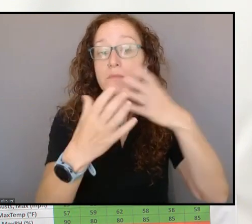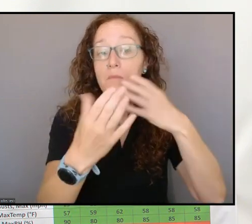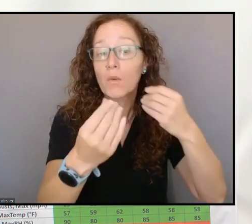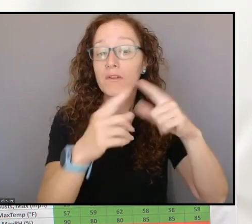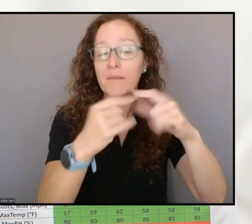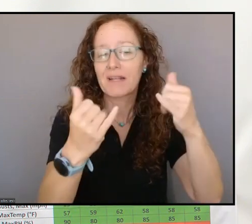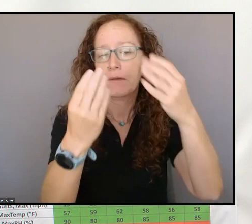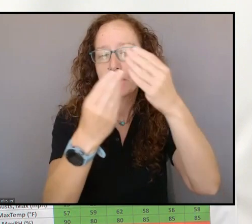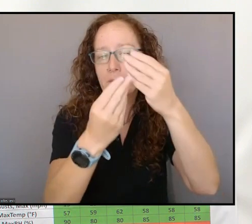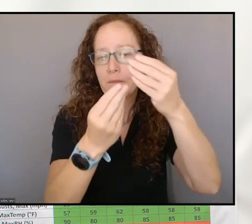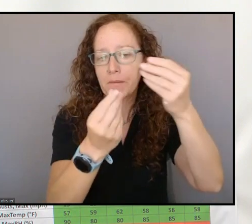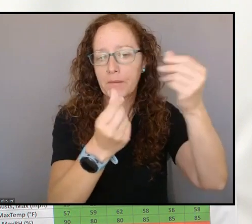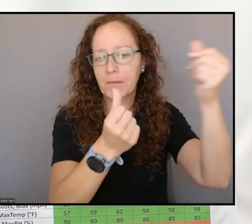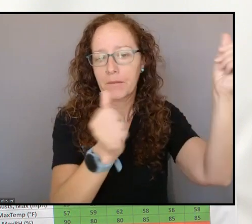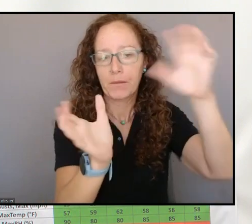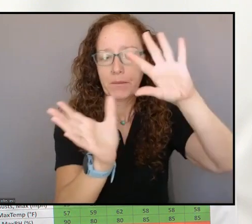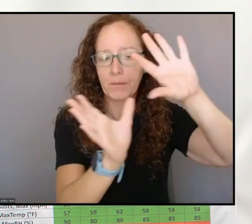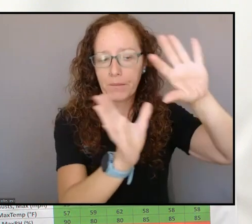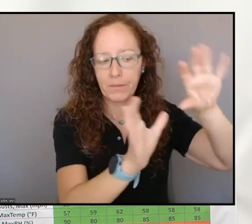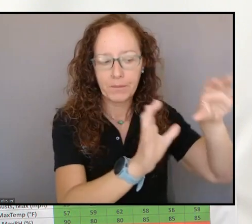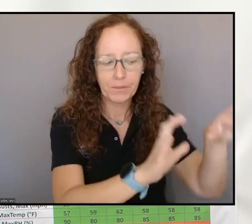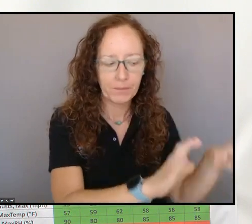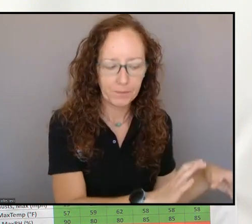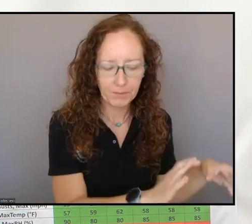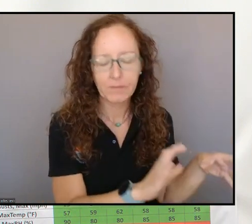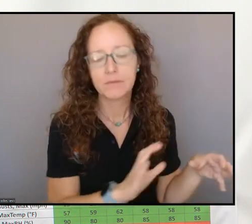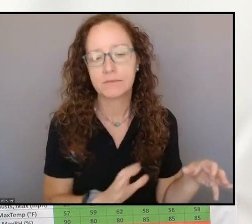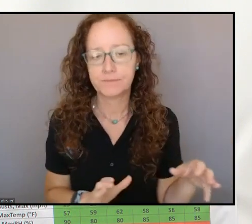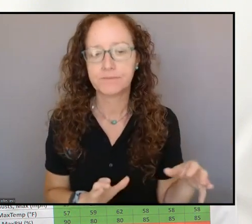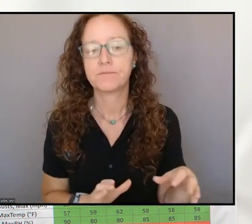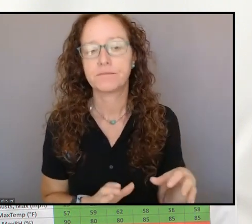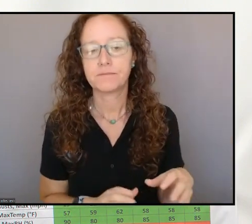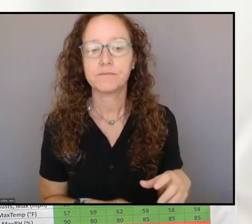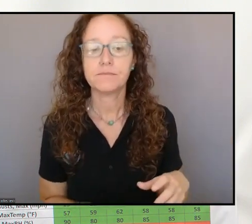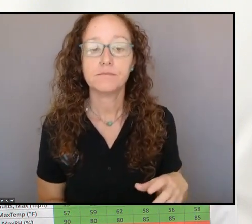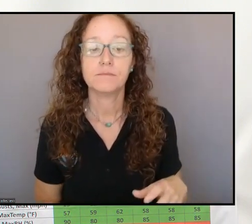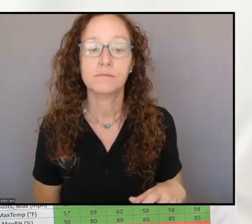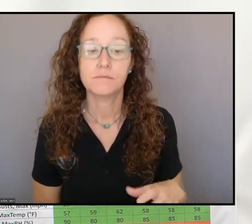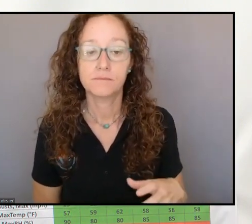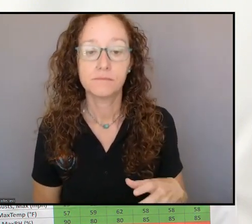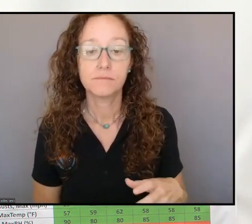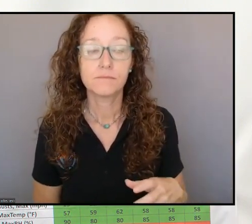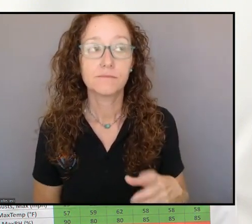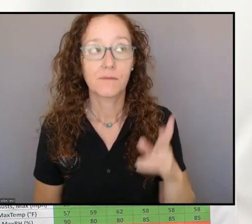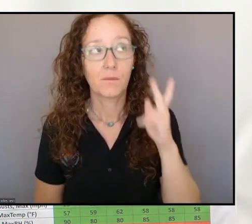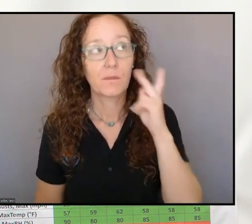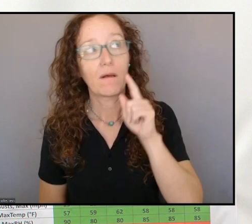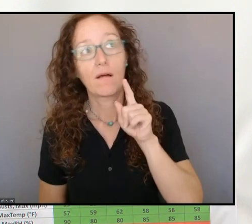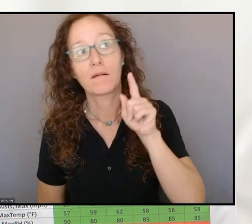well as move to the southeast. And we saw that in the cloud cover to our northeast. But again, moisture certainly